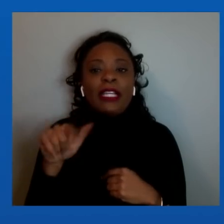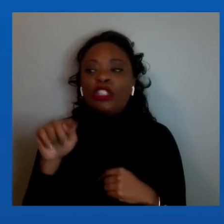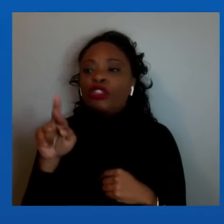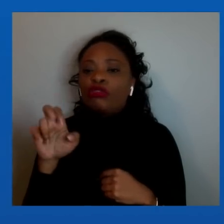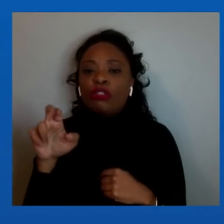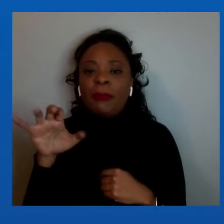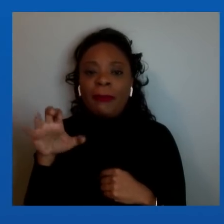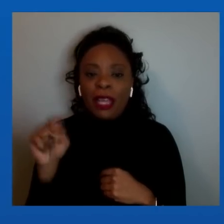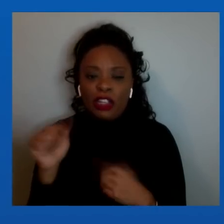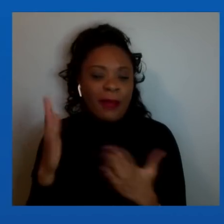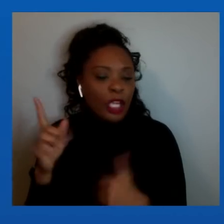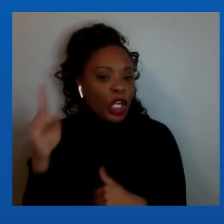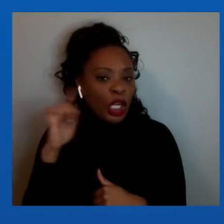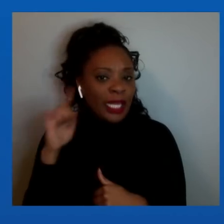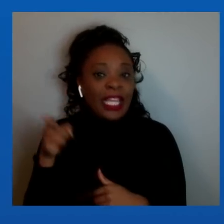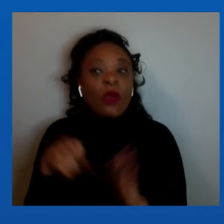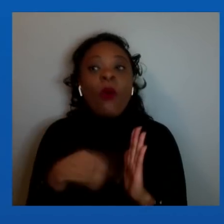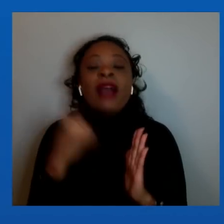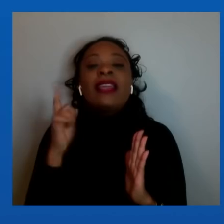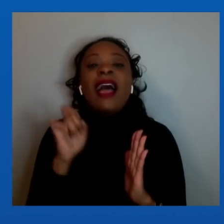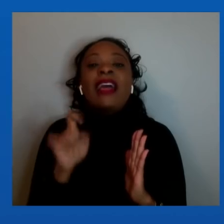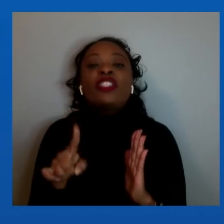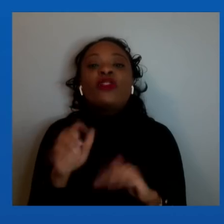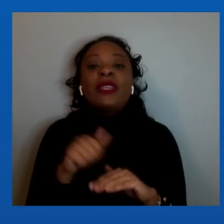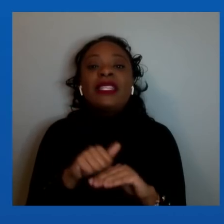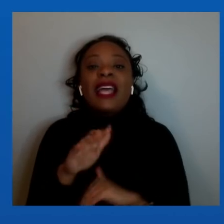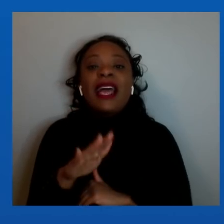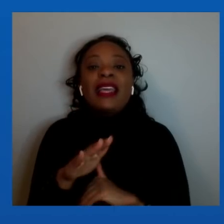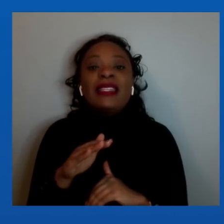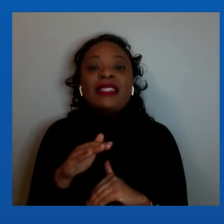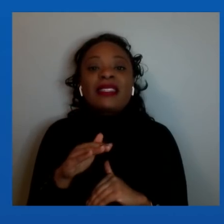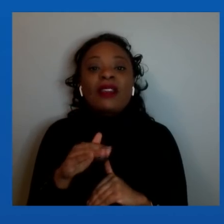He once asked to be sent a one armed economist.